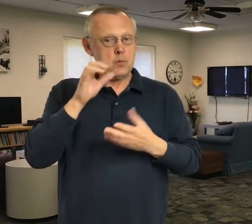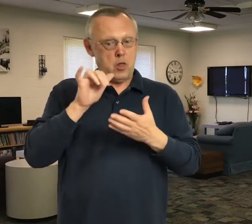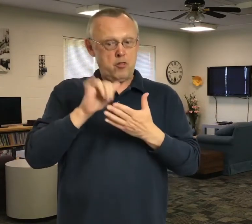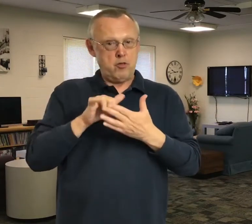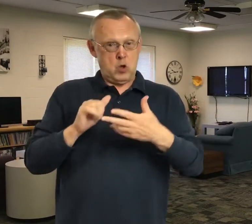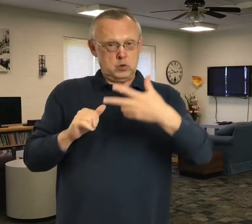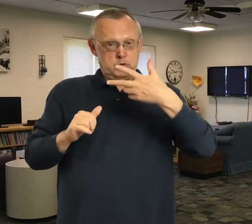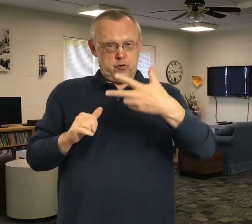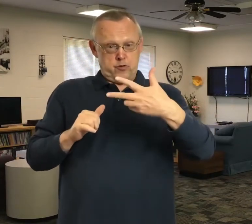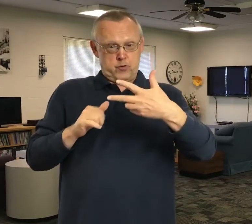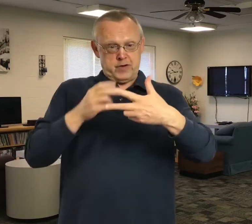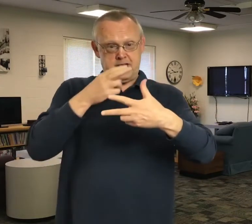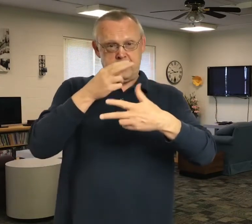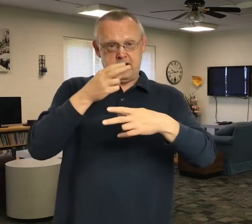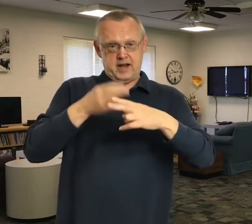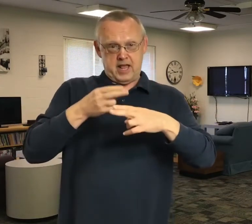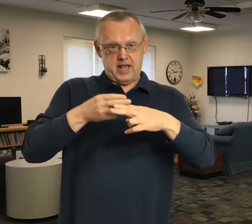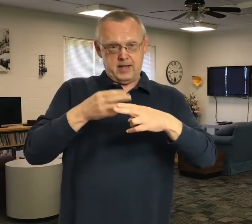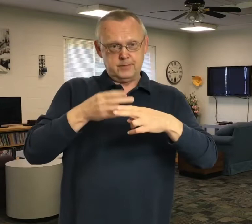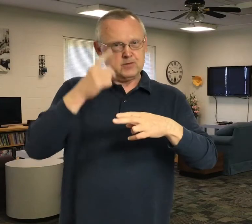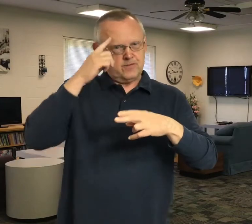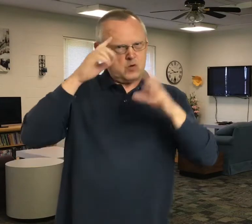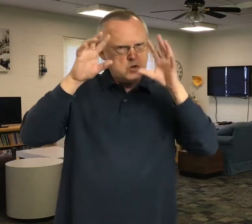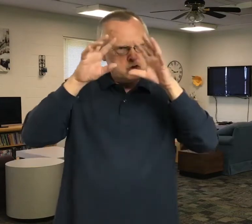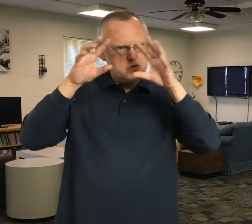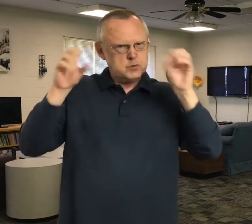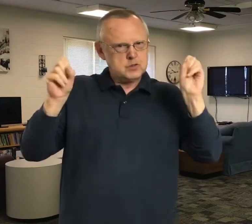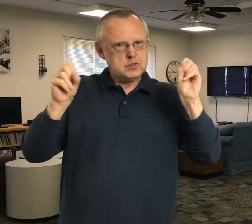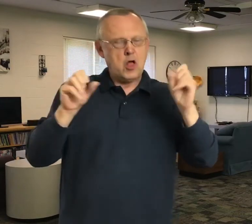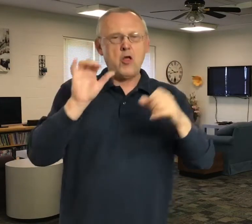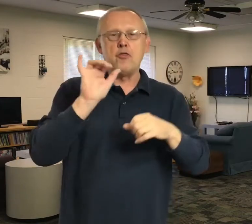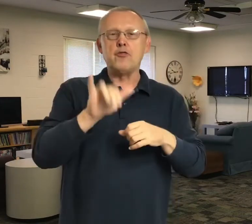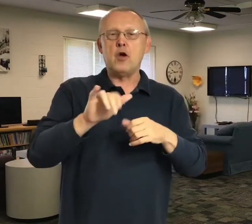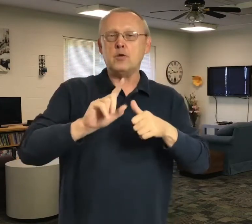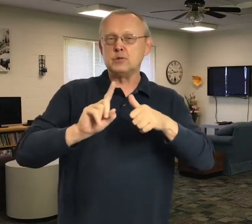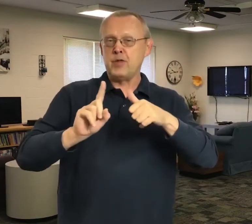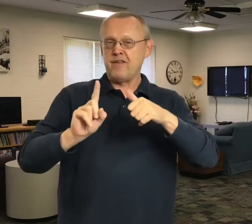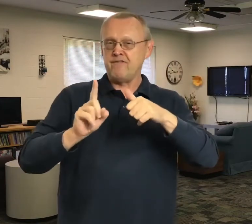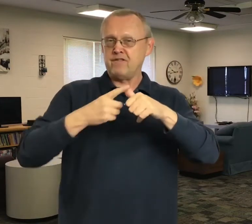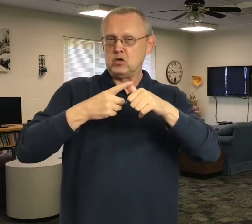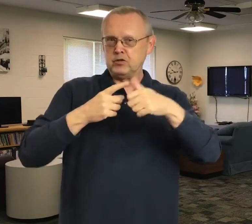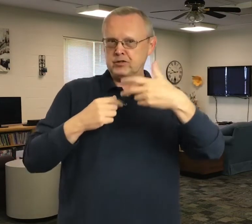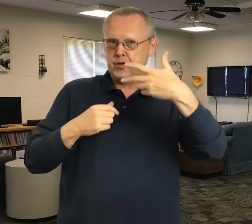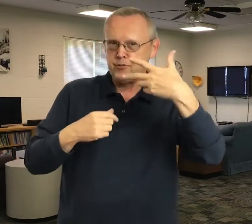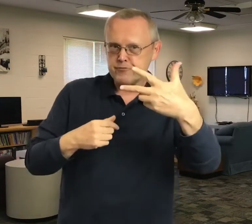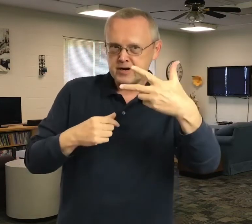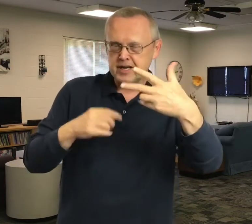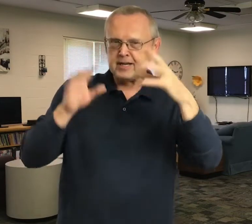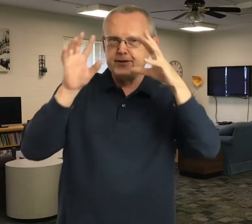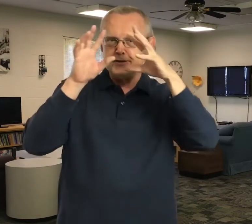All of the buildings, girl's dormitory, cafeteria, boy's dormitory are all named